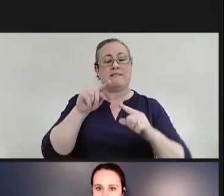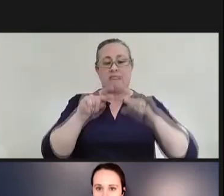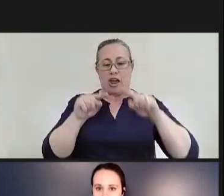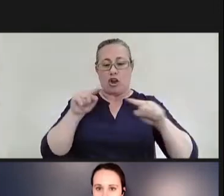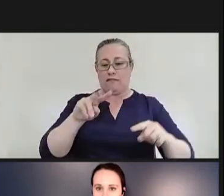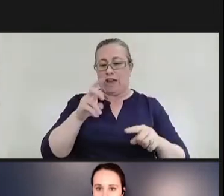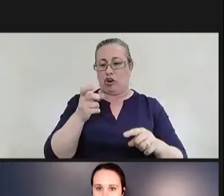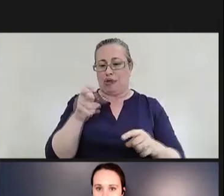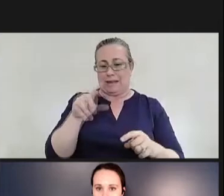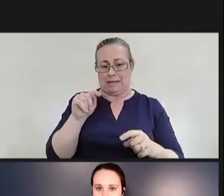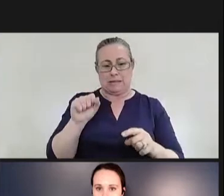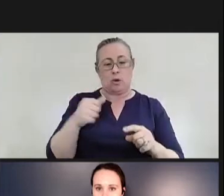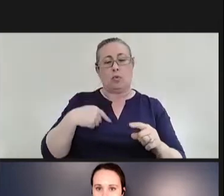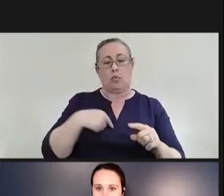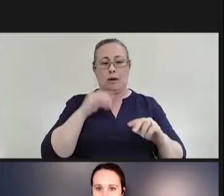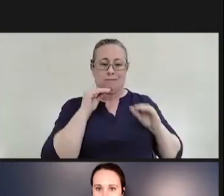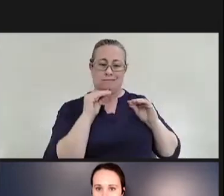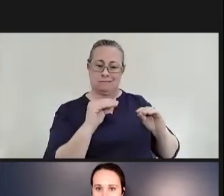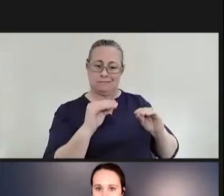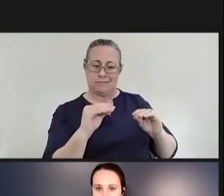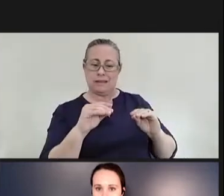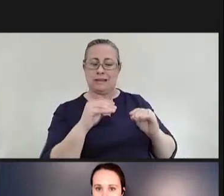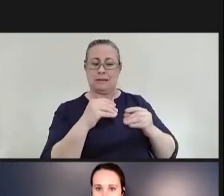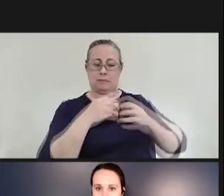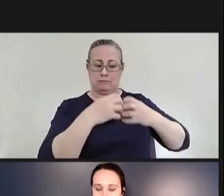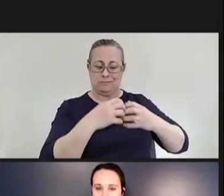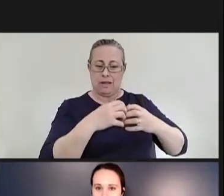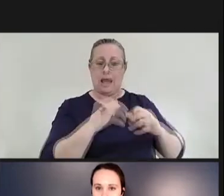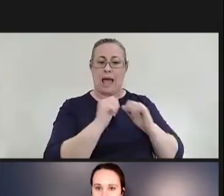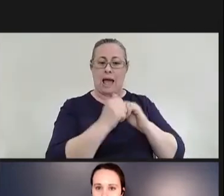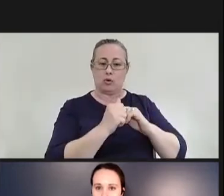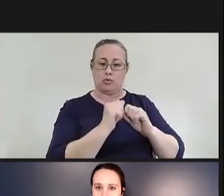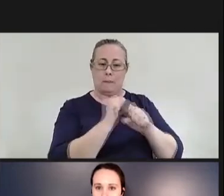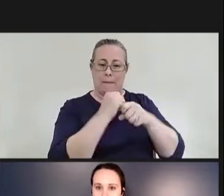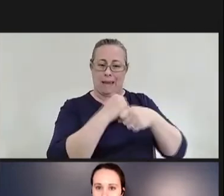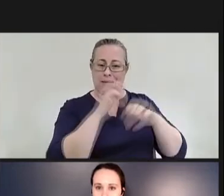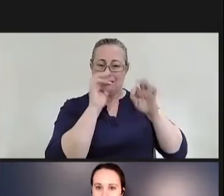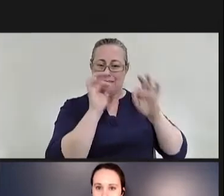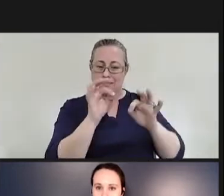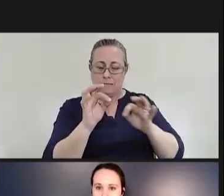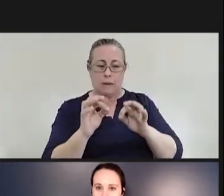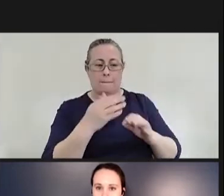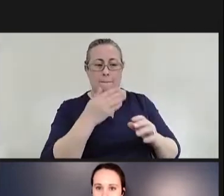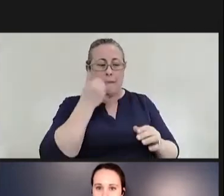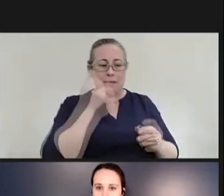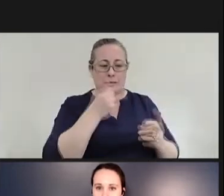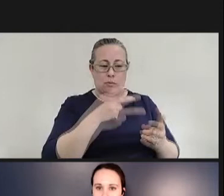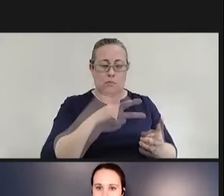look at a protein structure and make decisions on how to best mutate the protein to lock it into a